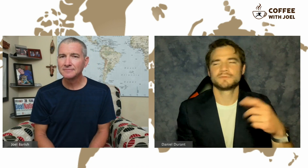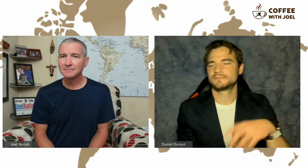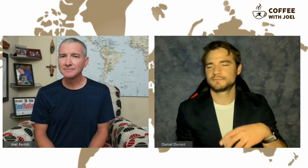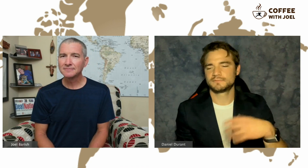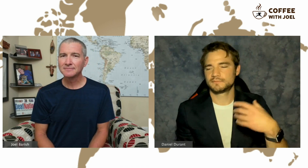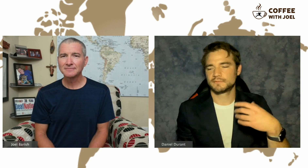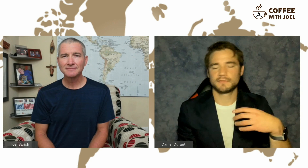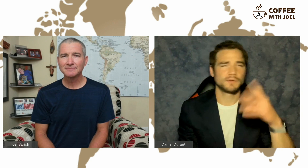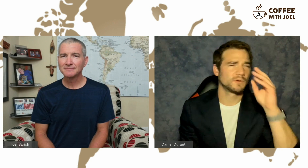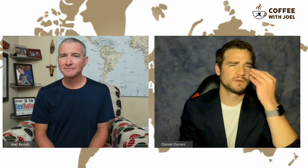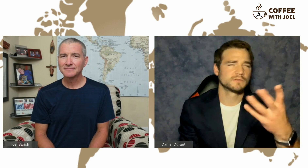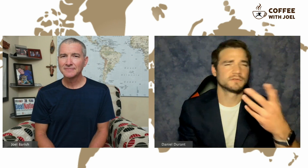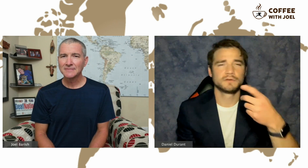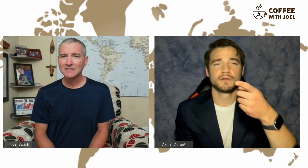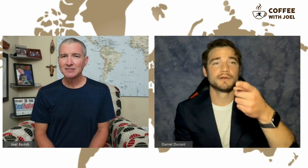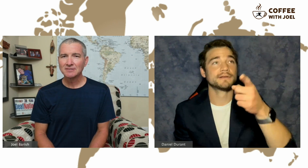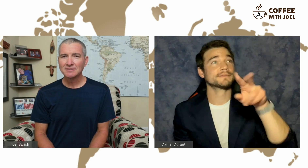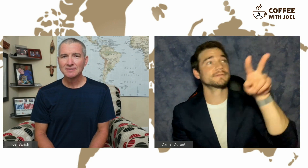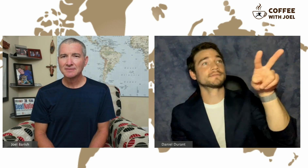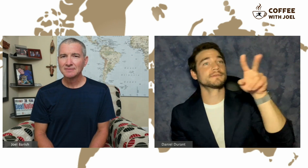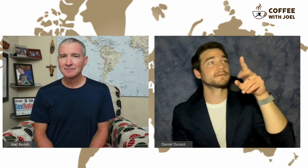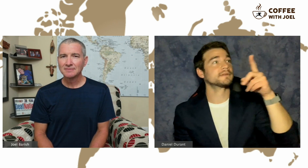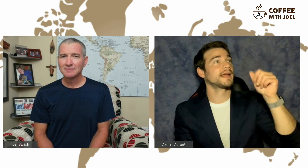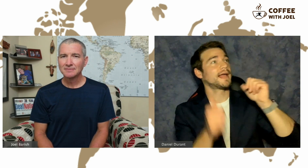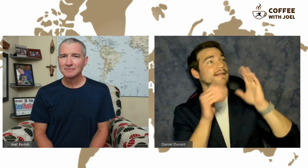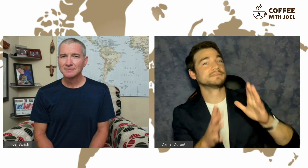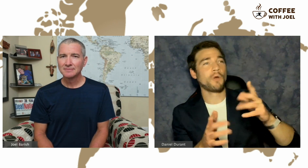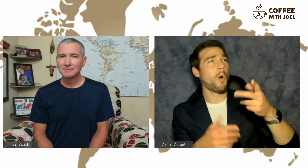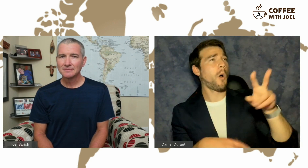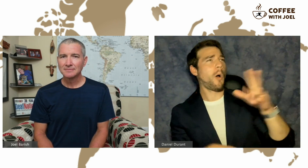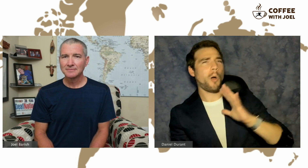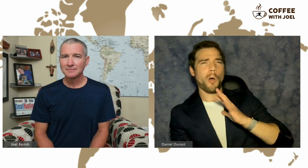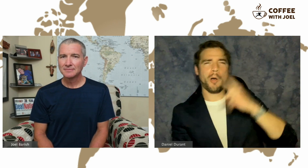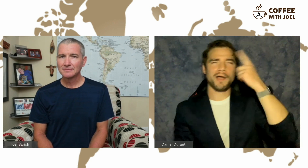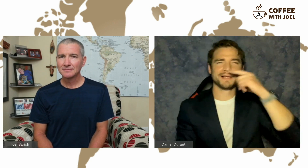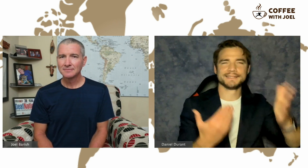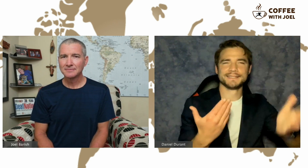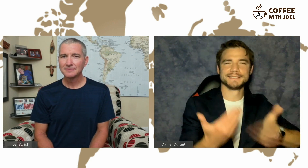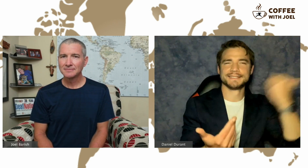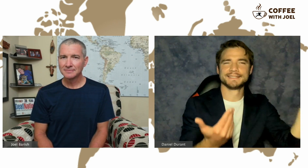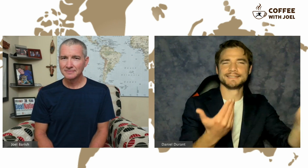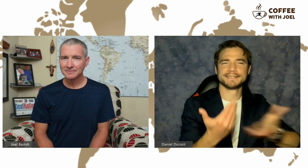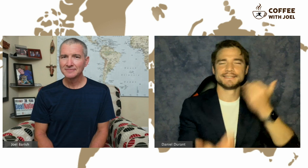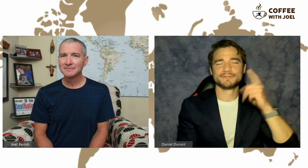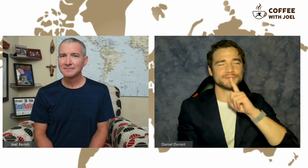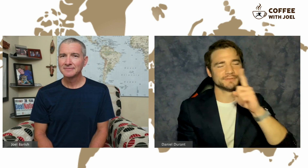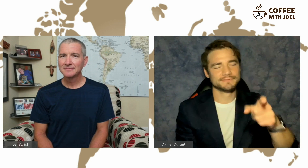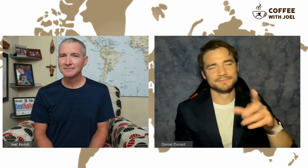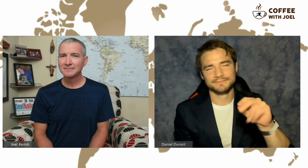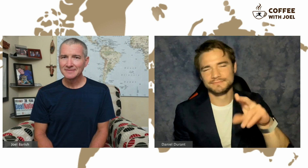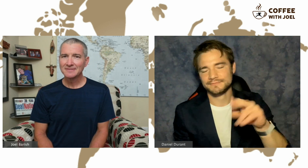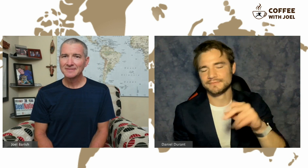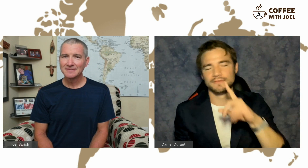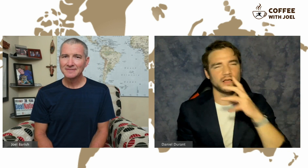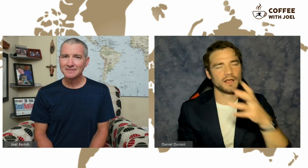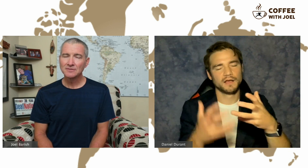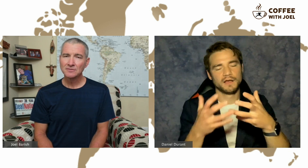To let you know, you might think acting looks easy, but it’s really not.